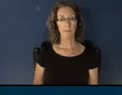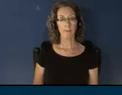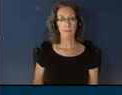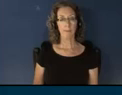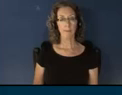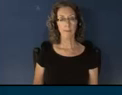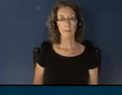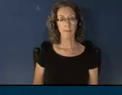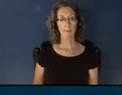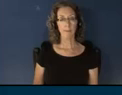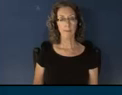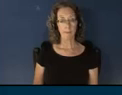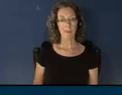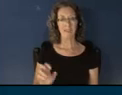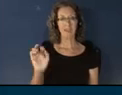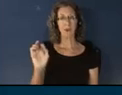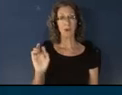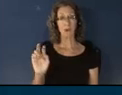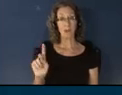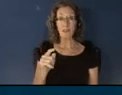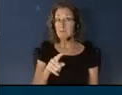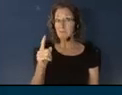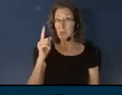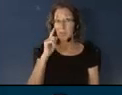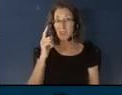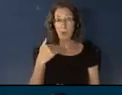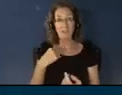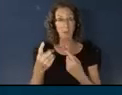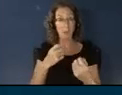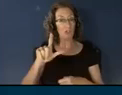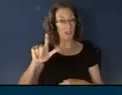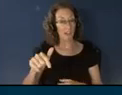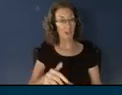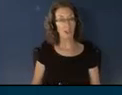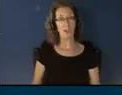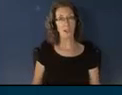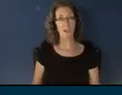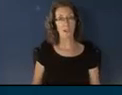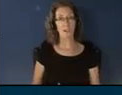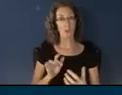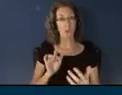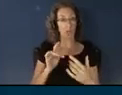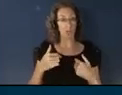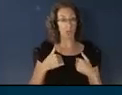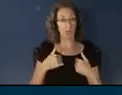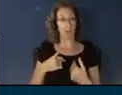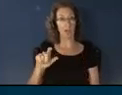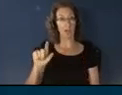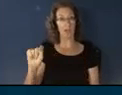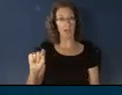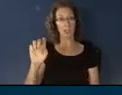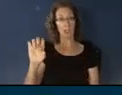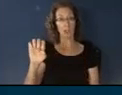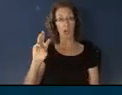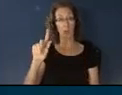Okay um if you do think of any questions later you can contact me at tconway@hawaii.edu